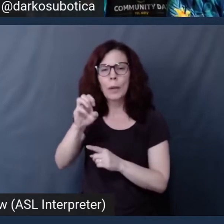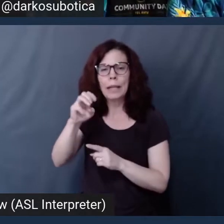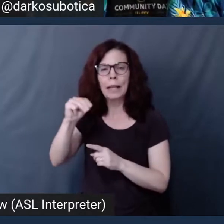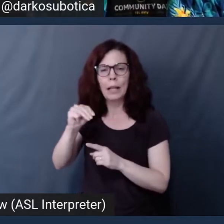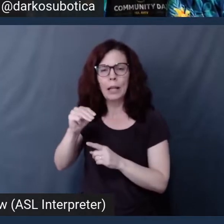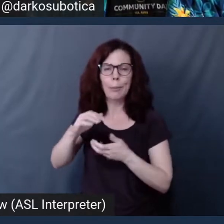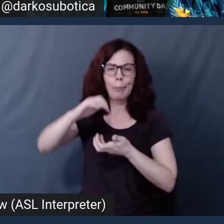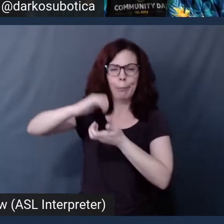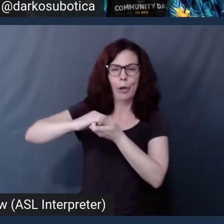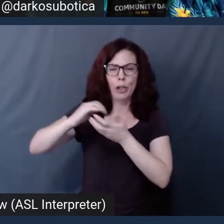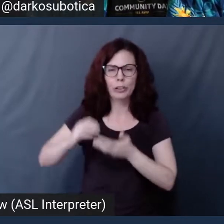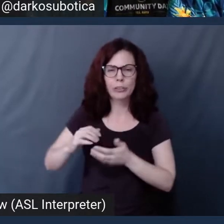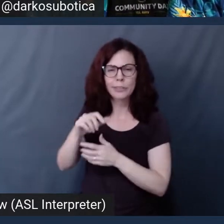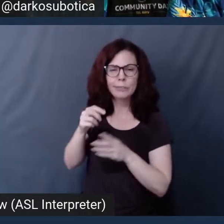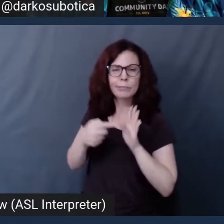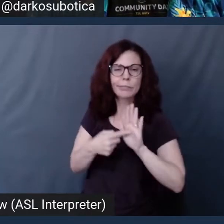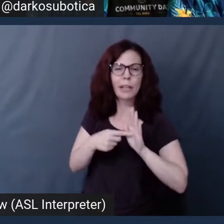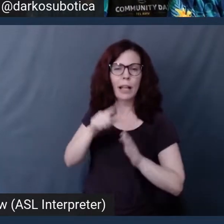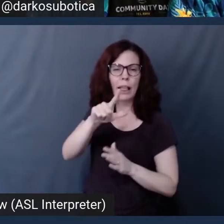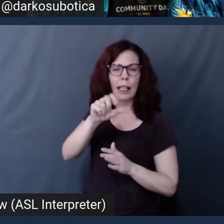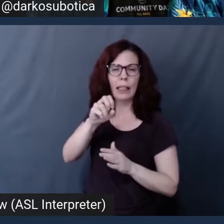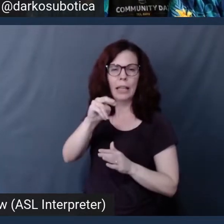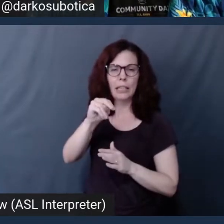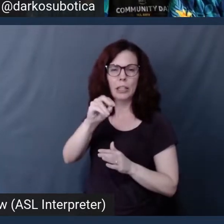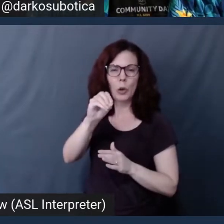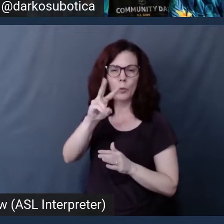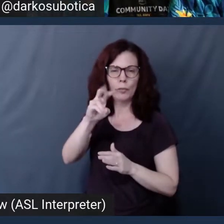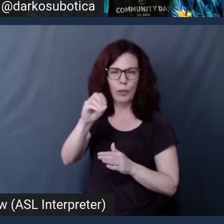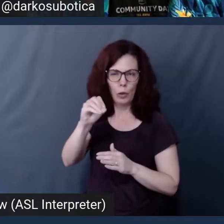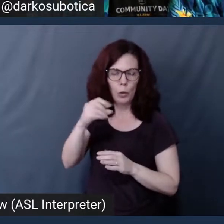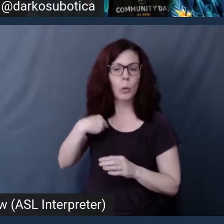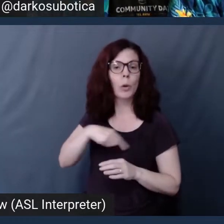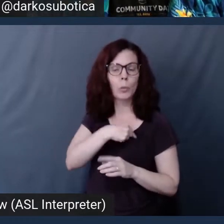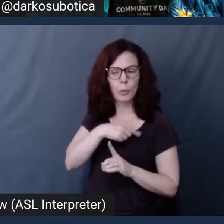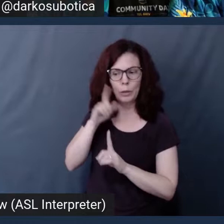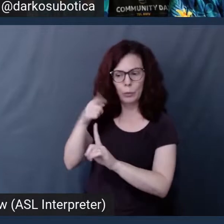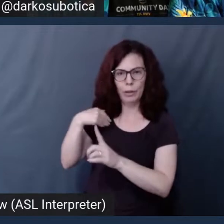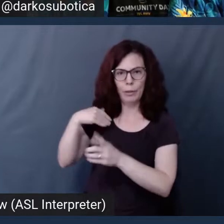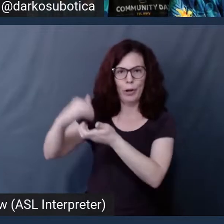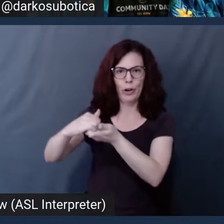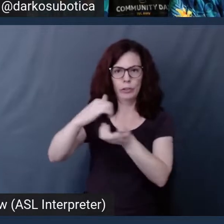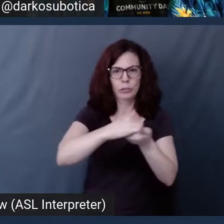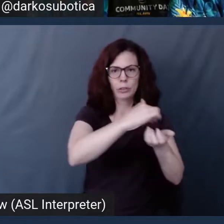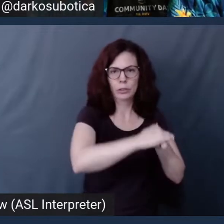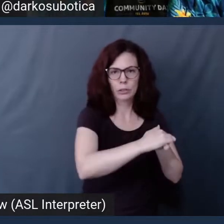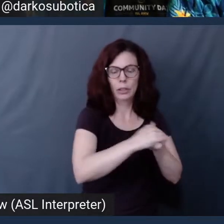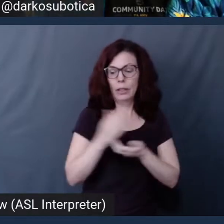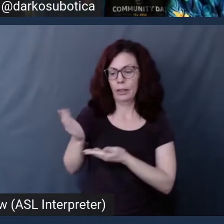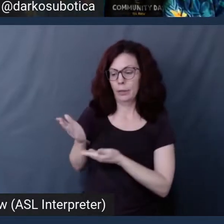for example, where we will be, we will have these partners bring out Panorama appliances.